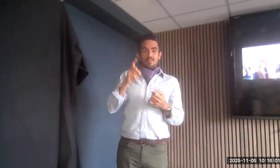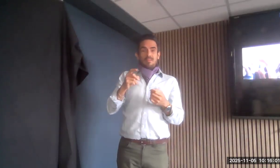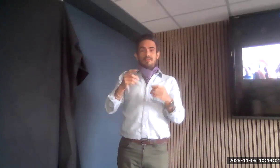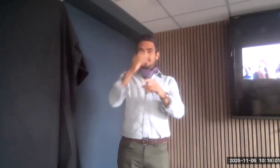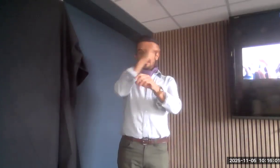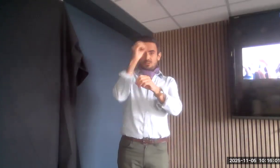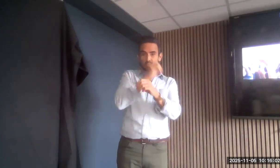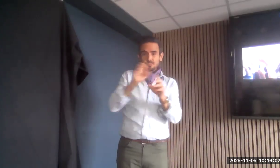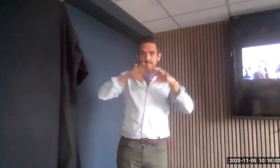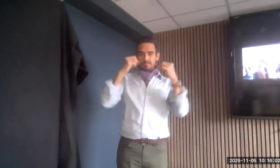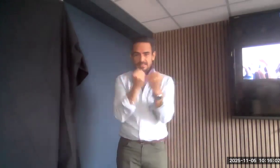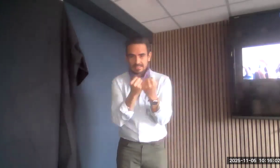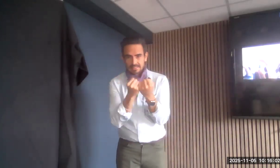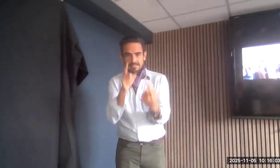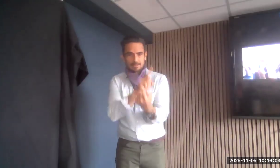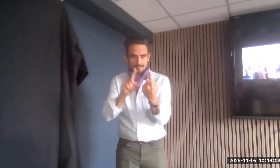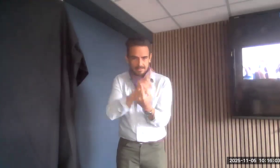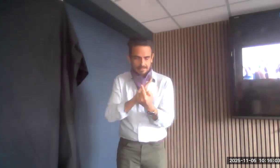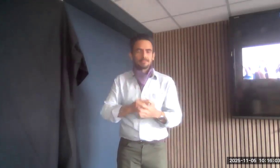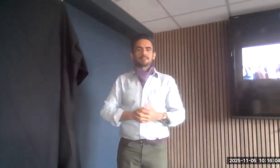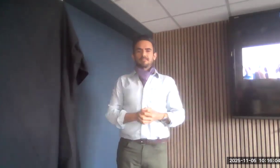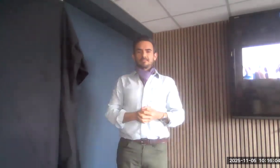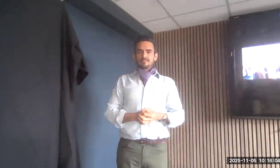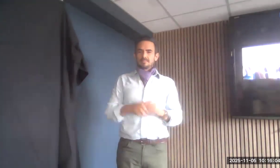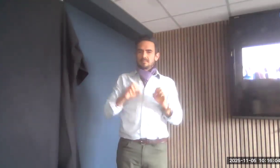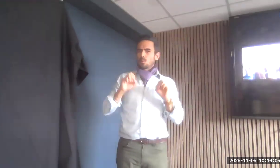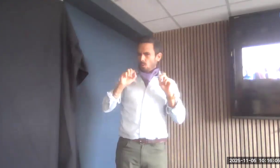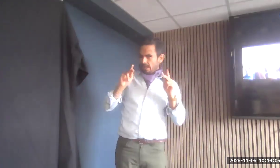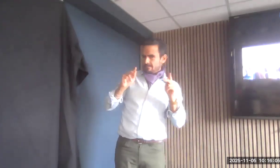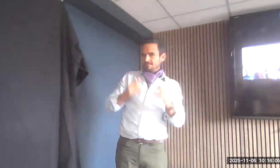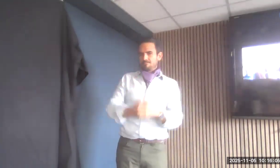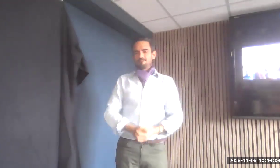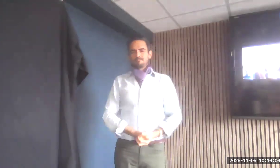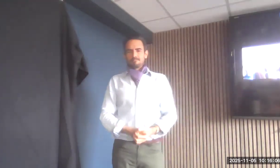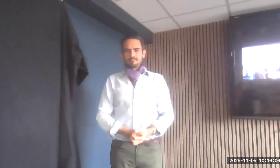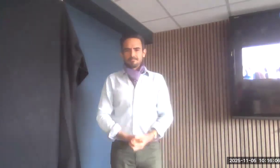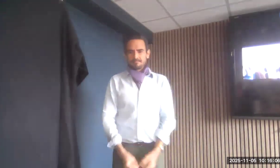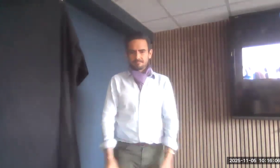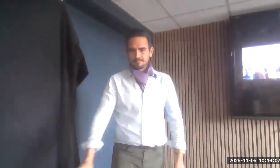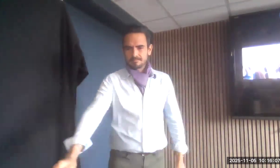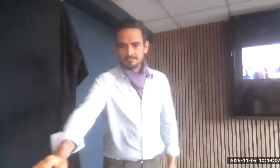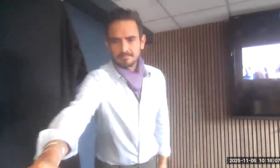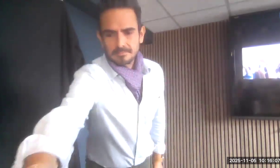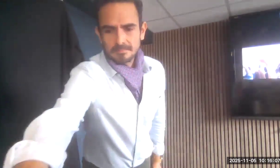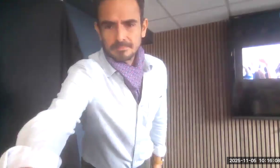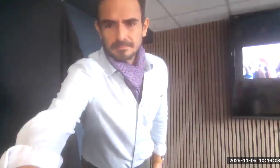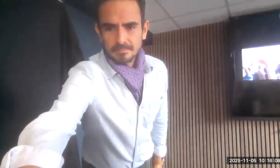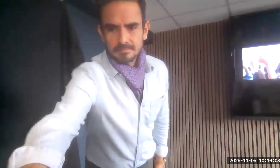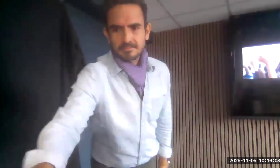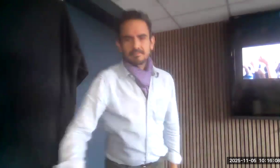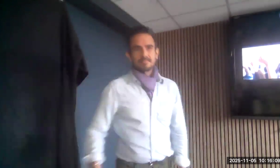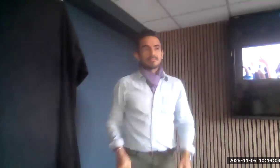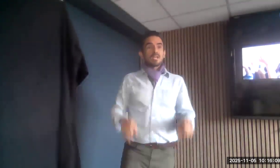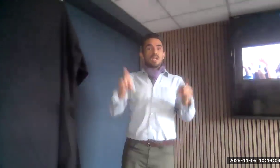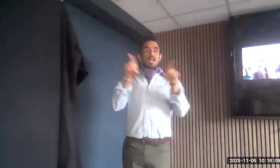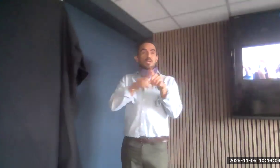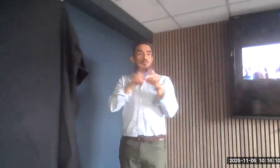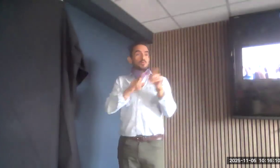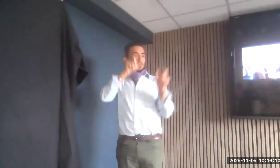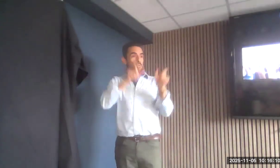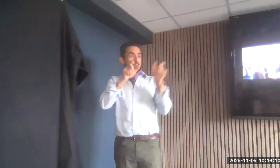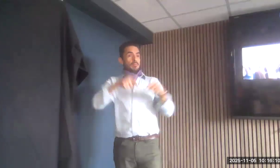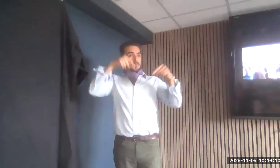We will also be recording the Zoom session for today's meeting.